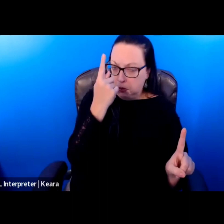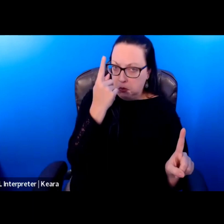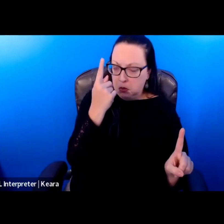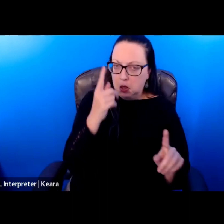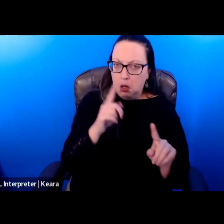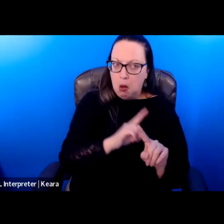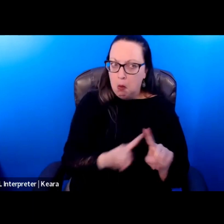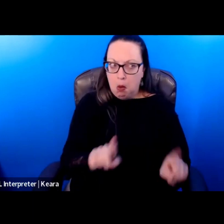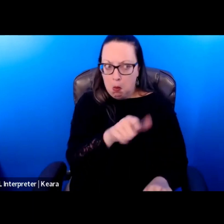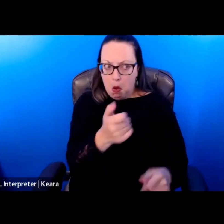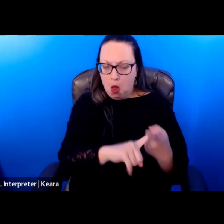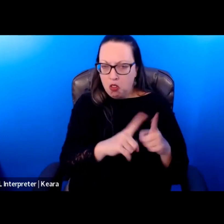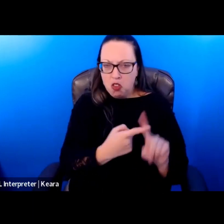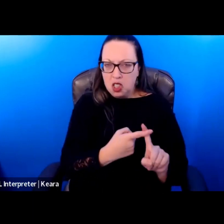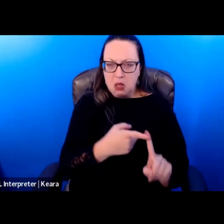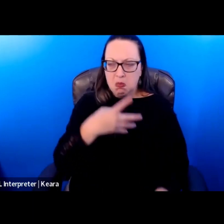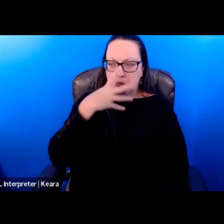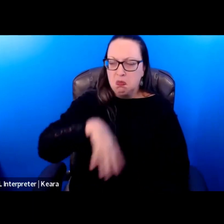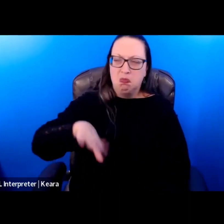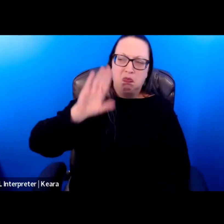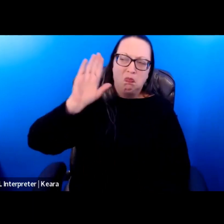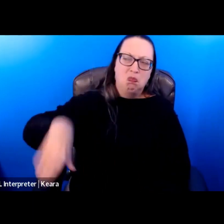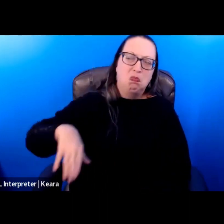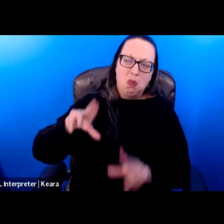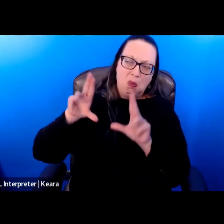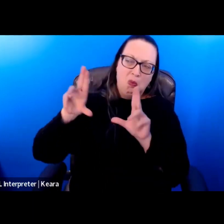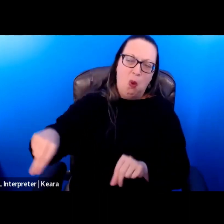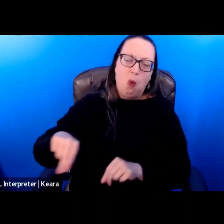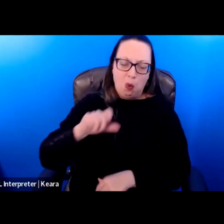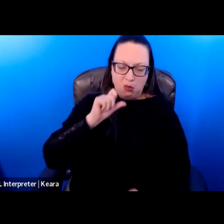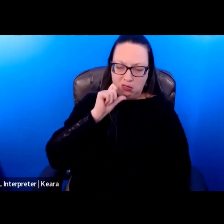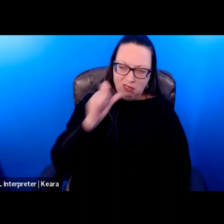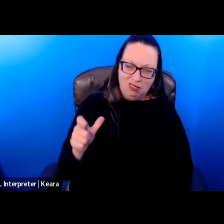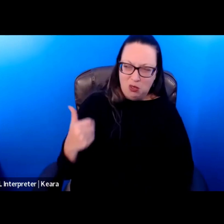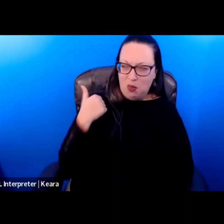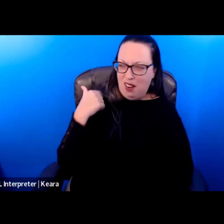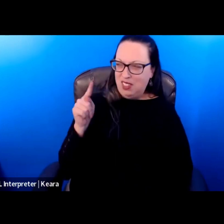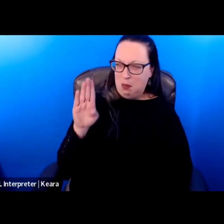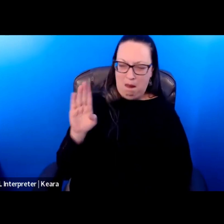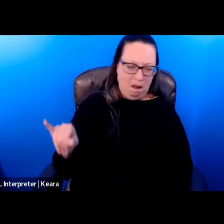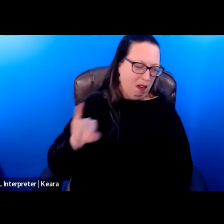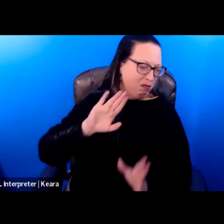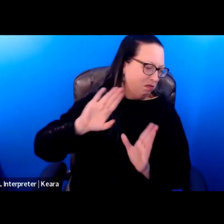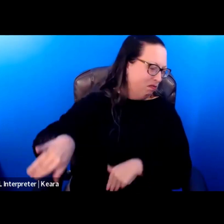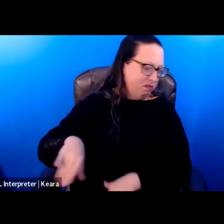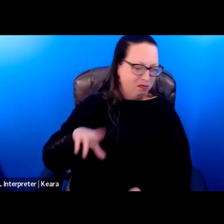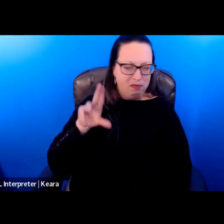on the previous presentations, because I was high functioning. It's very hard for it's hard for people to put hard for people to